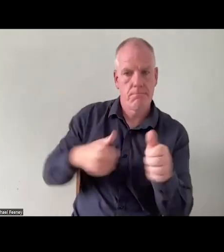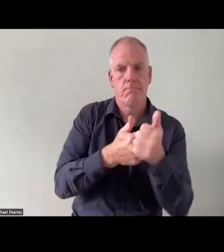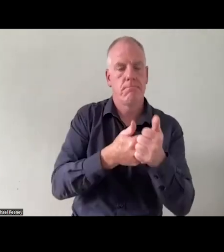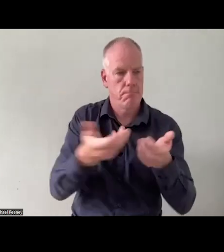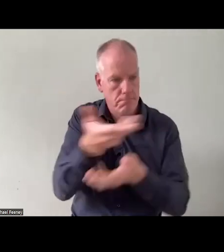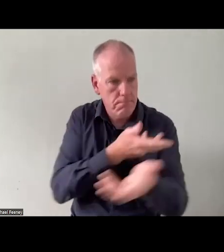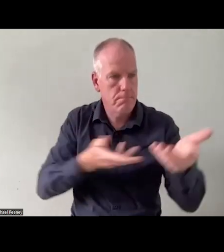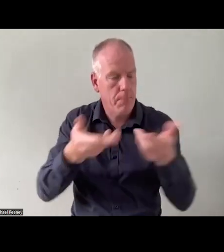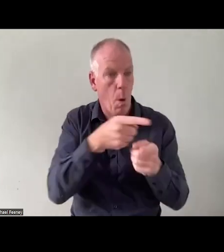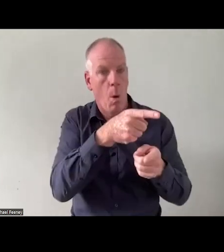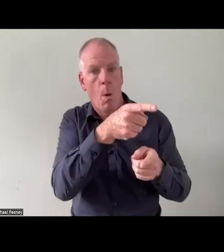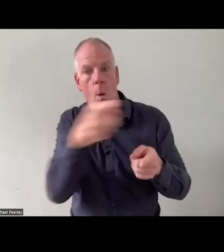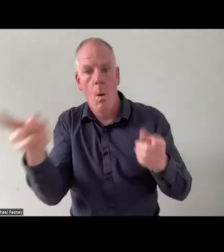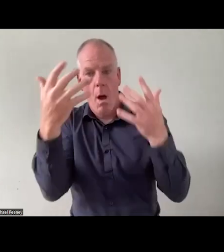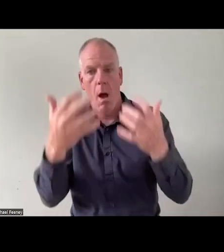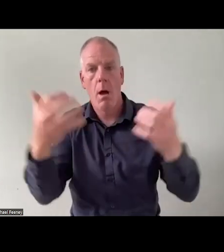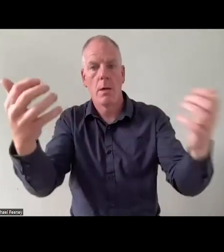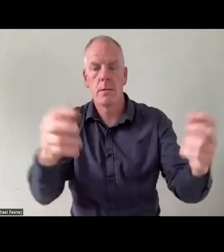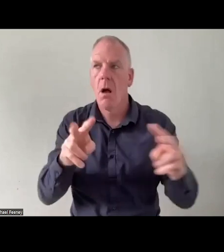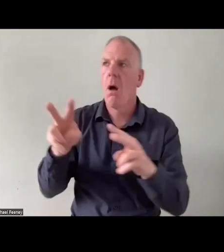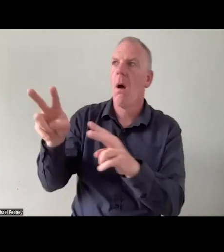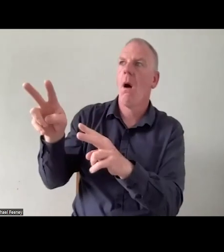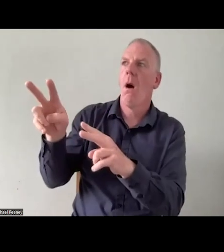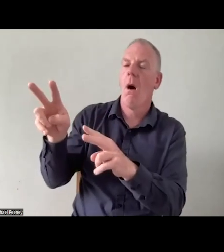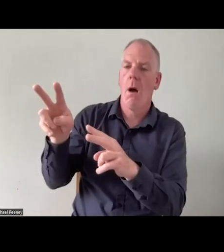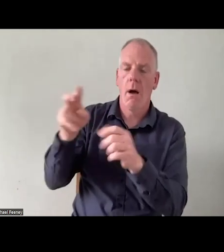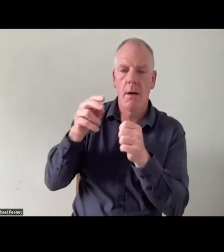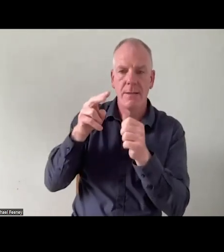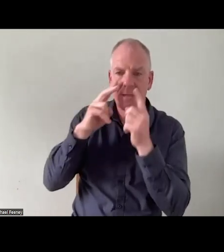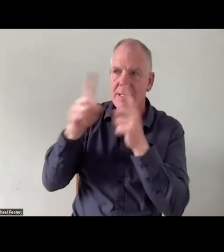so you, as attendees, could get to hear what they have to say